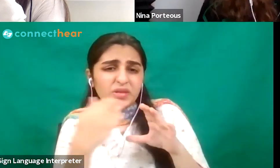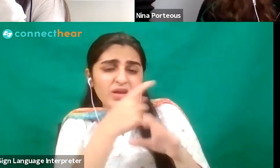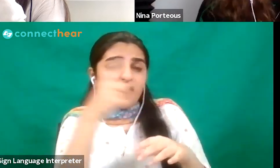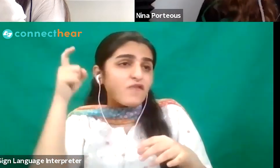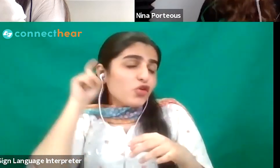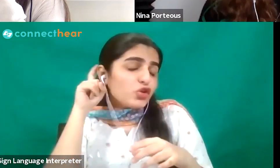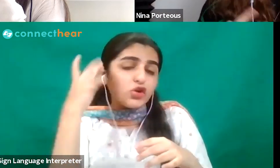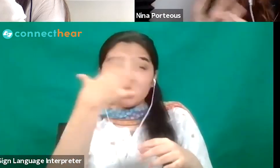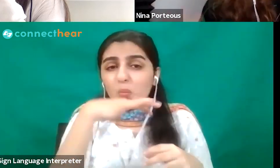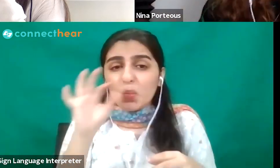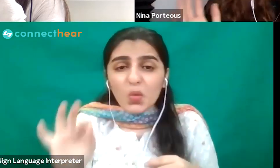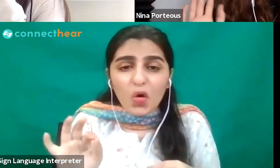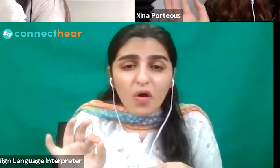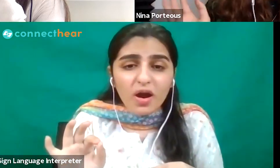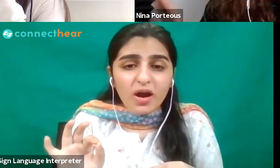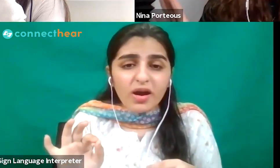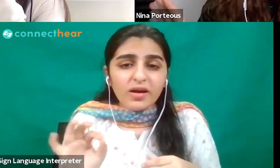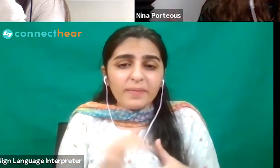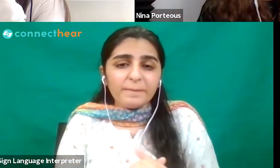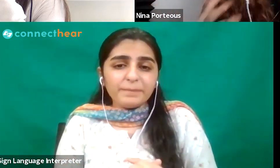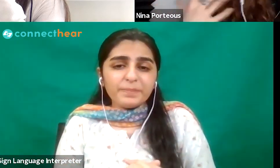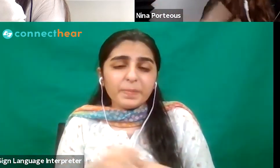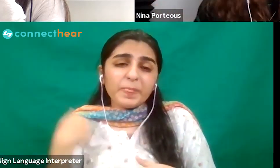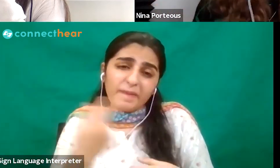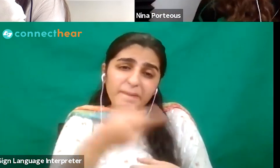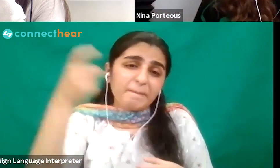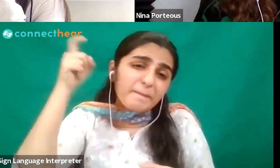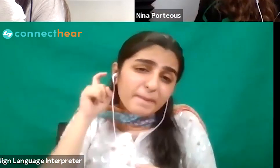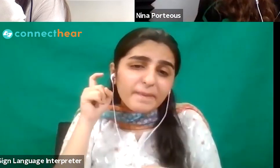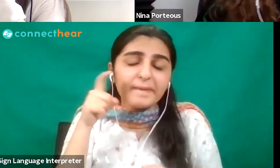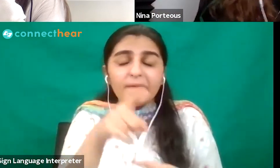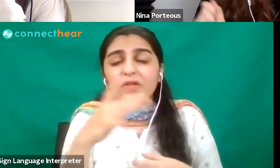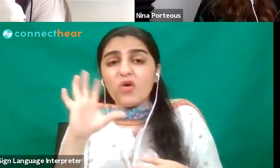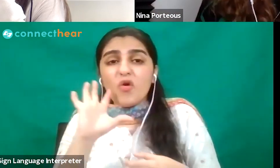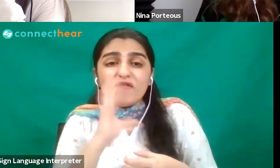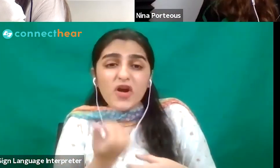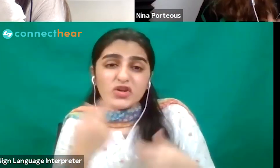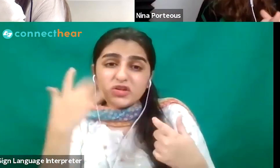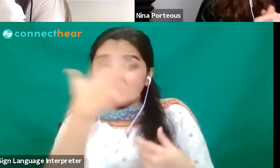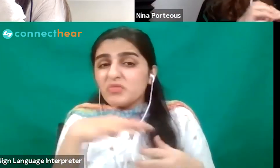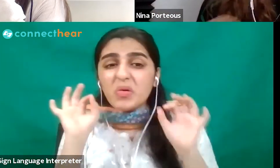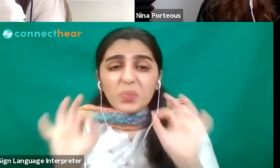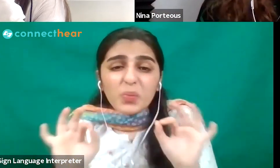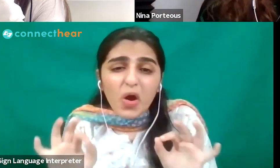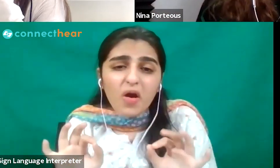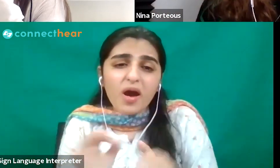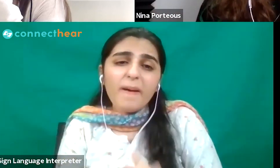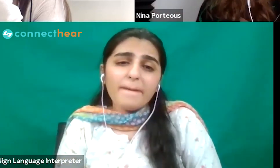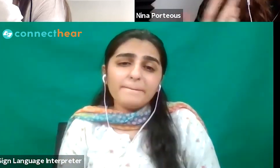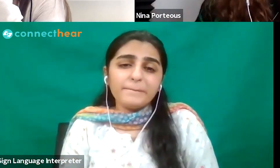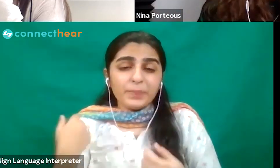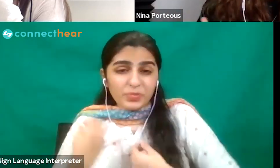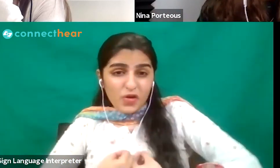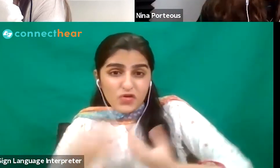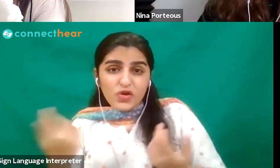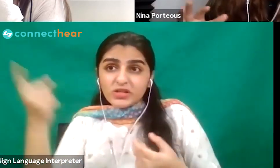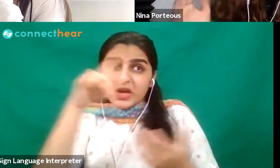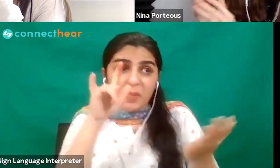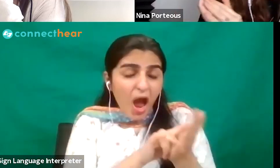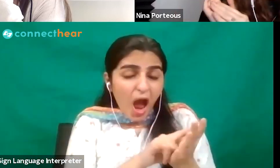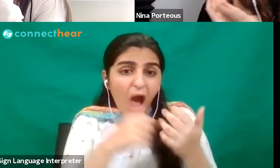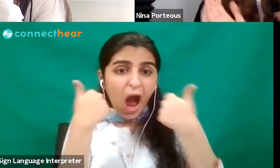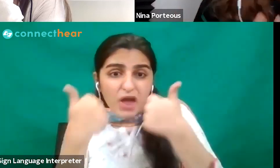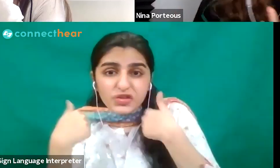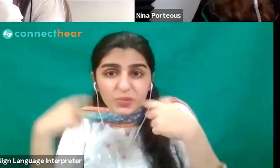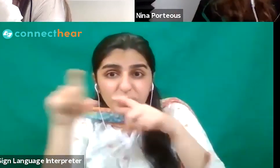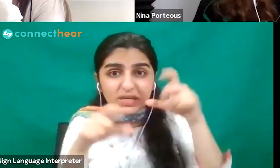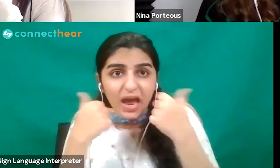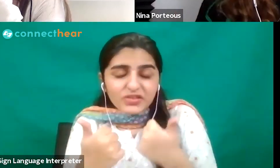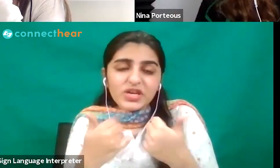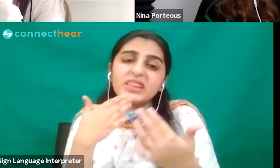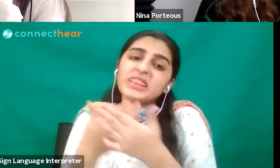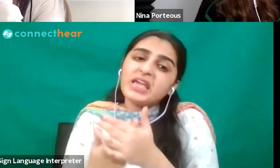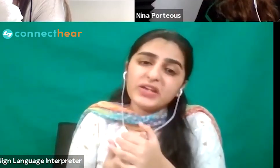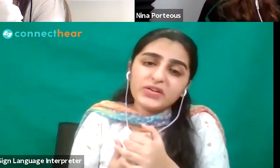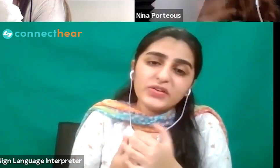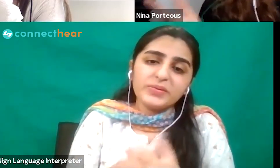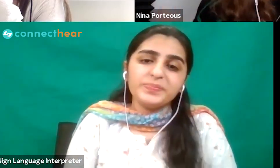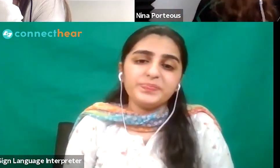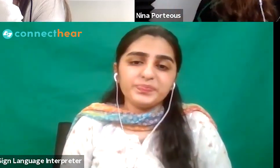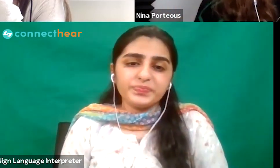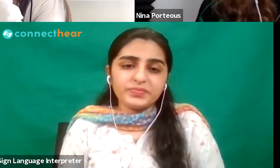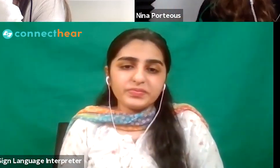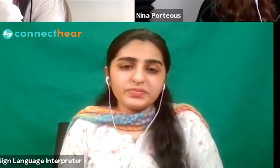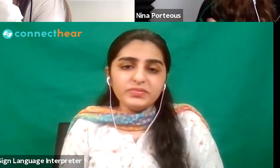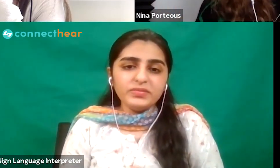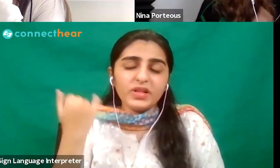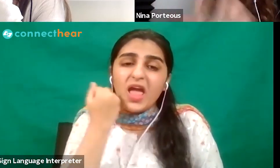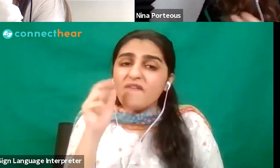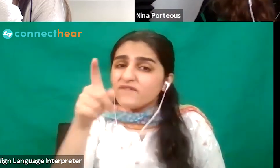Um, I know when I was little I used to use a feature, which kind of turned it down a bit and kind of focused, like the noise and whatever you were looking at so if you looked at something you'd hear that mostly.